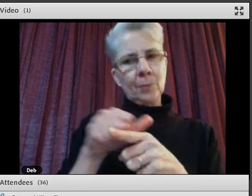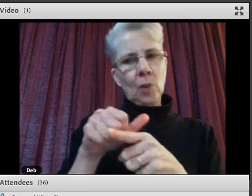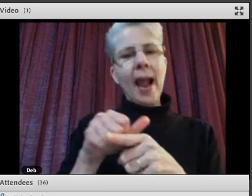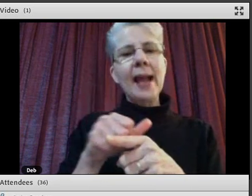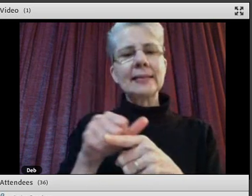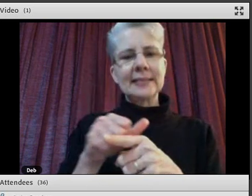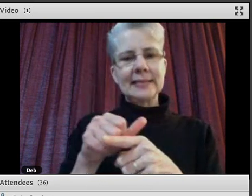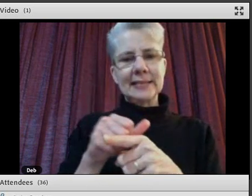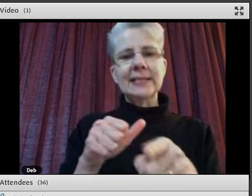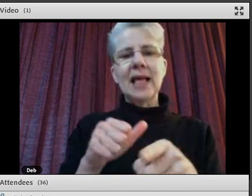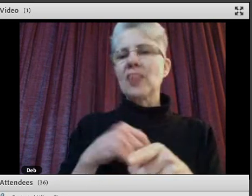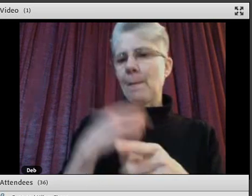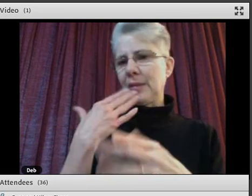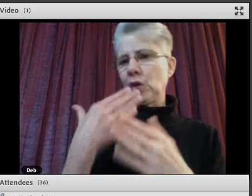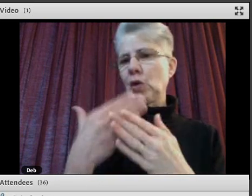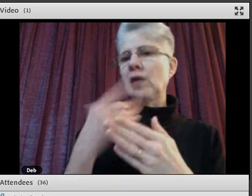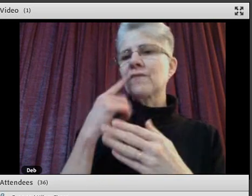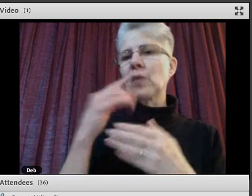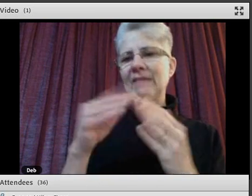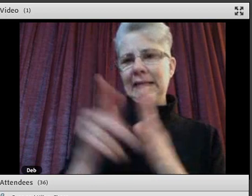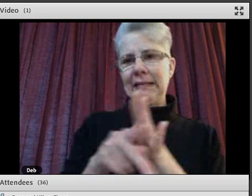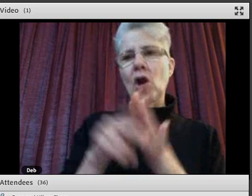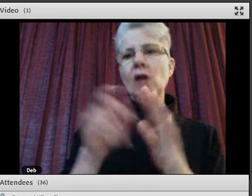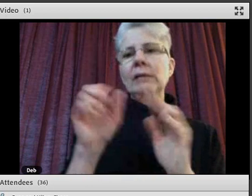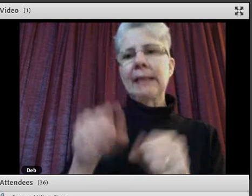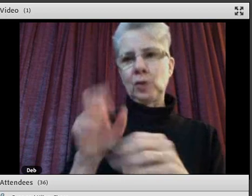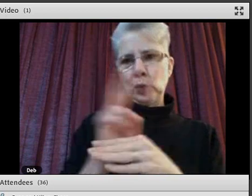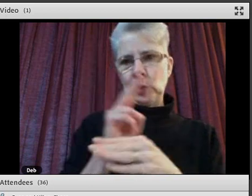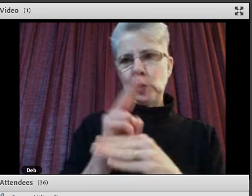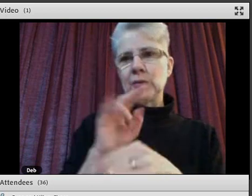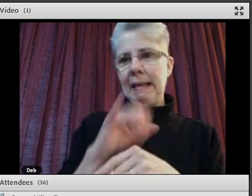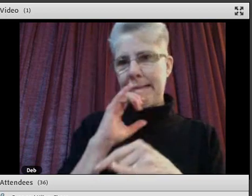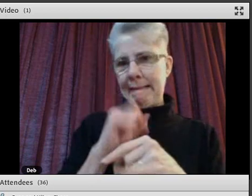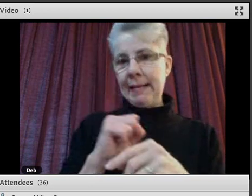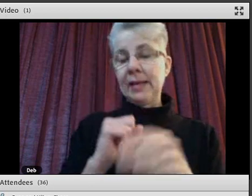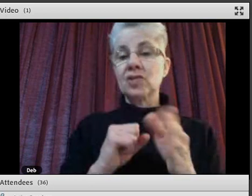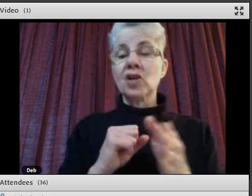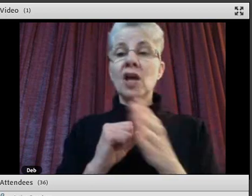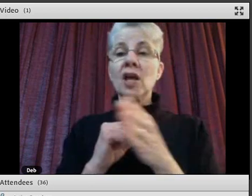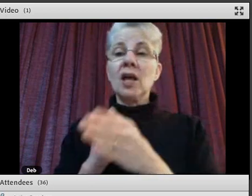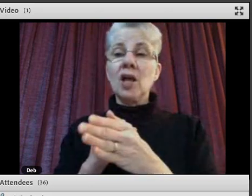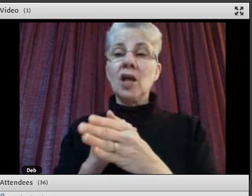This one here would be good for even Kindergartners. The one on the right here, I wouldn't use